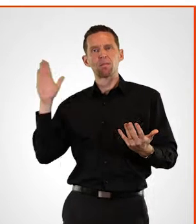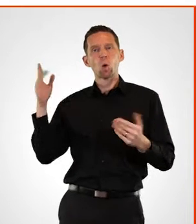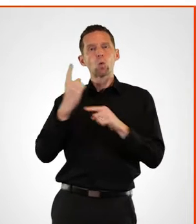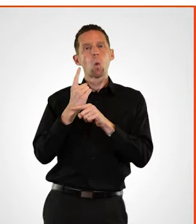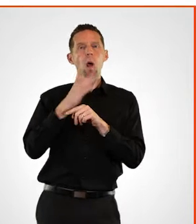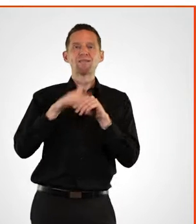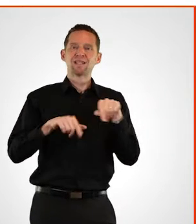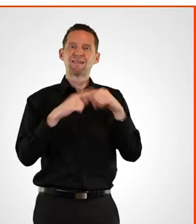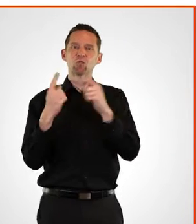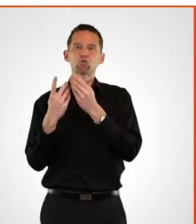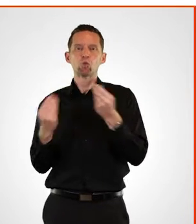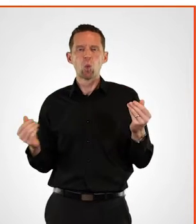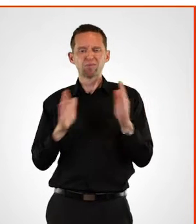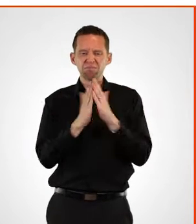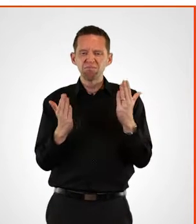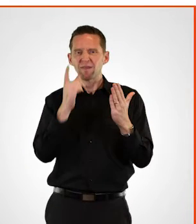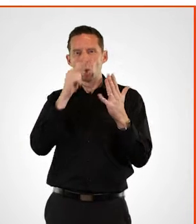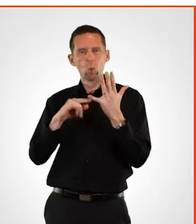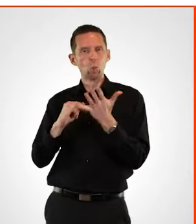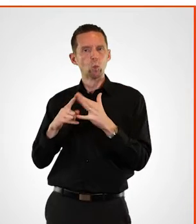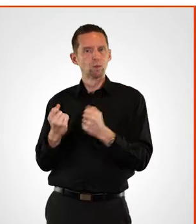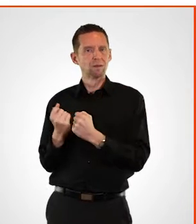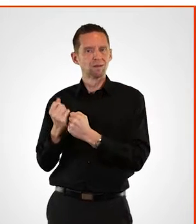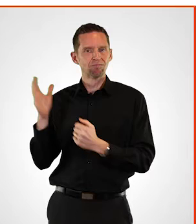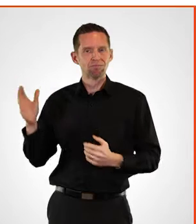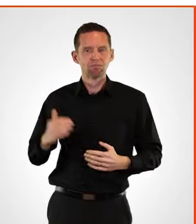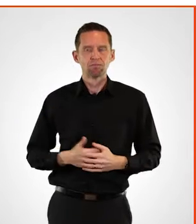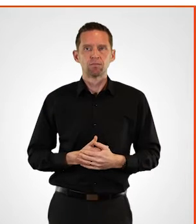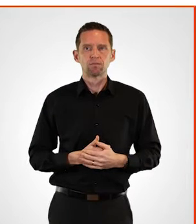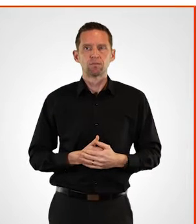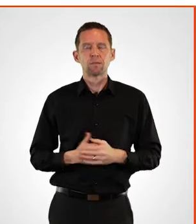a variety of different resources that you can use.